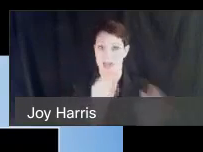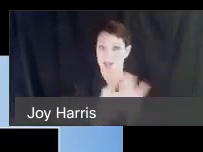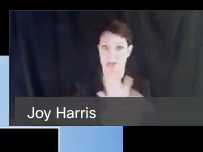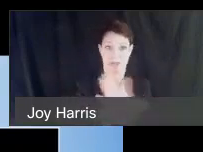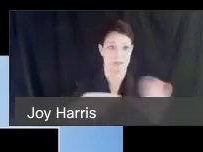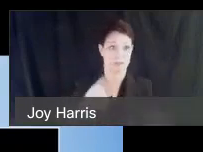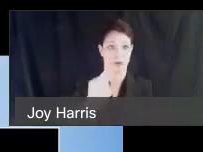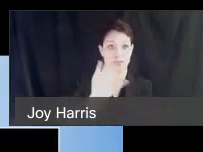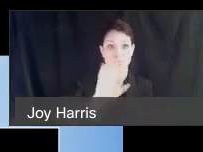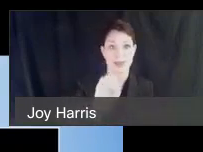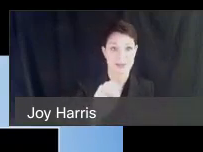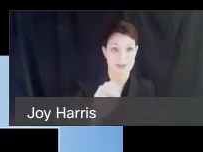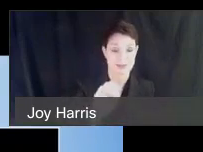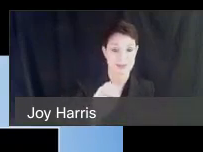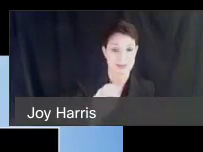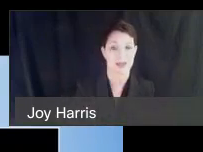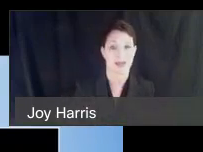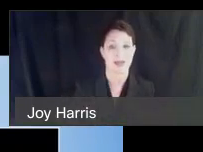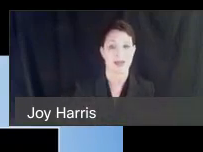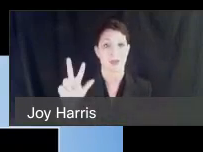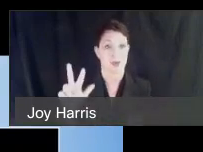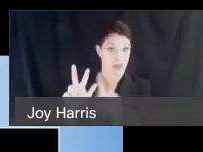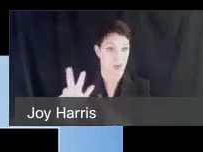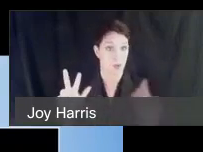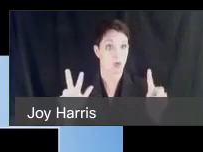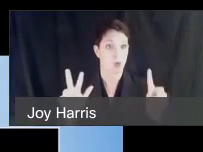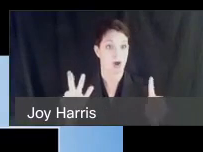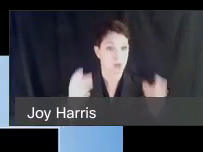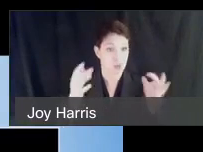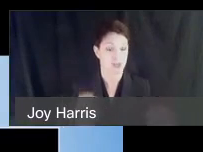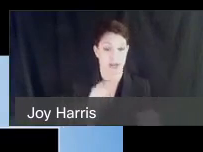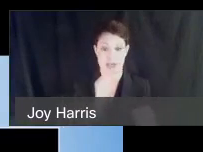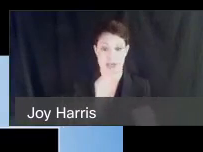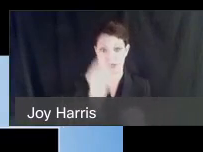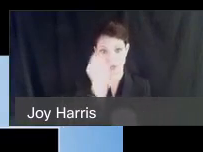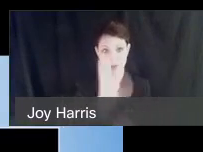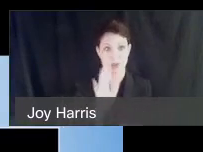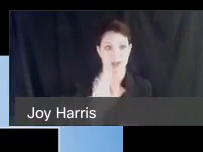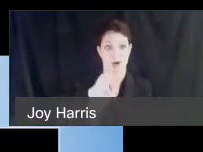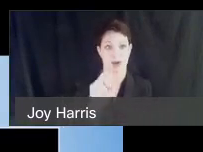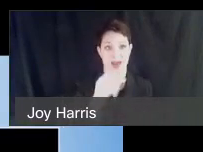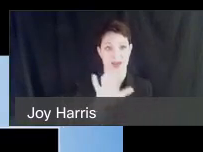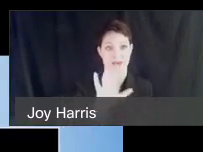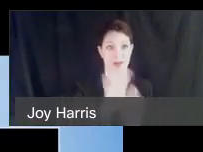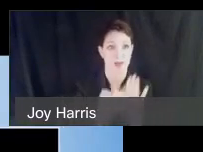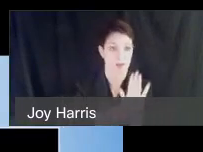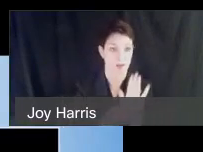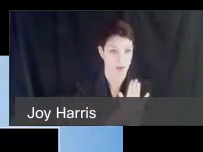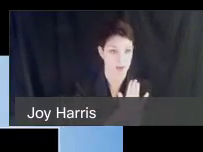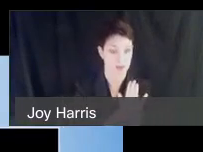and one in three people who choose not to identify their ethnicity and again, I would continue to urge